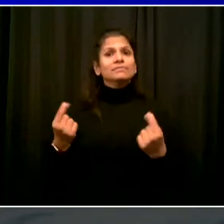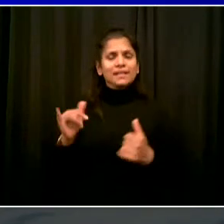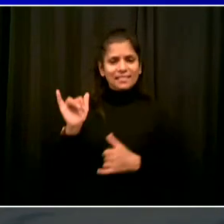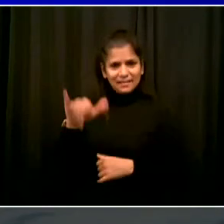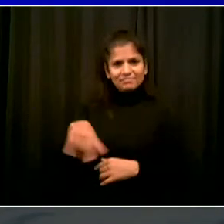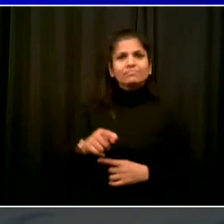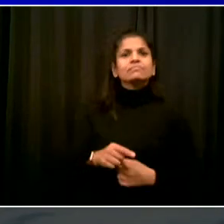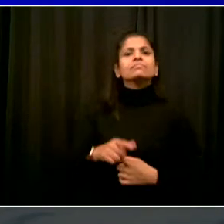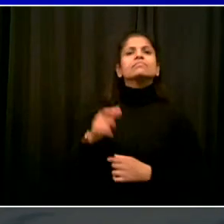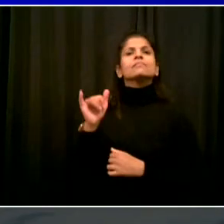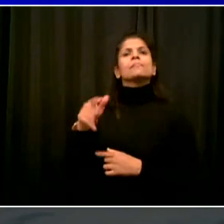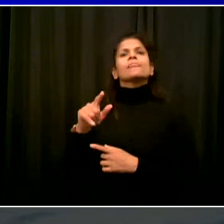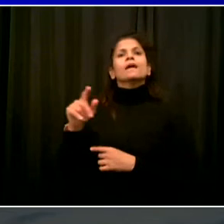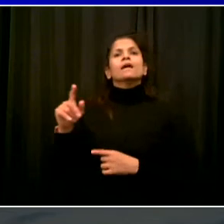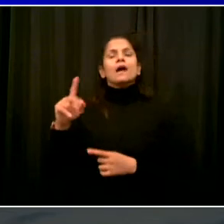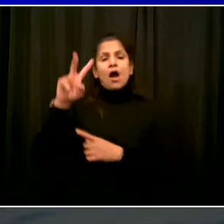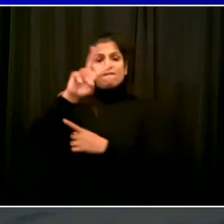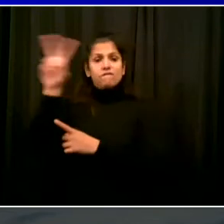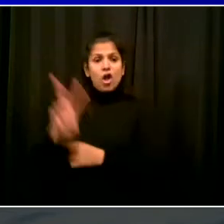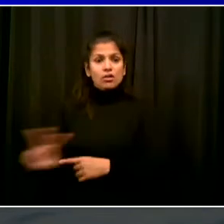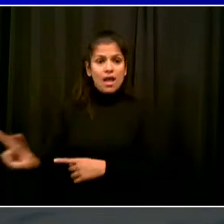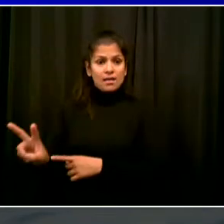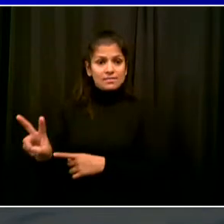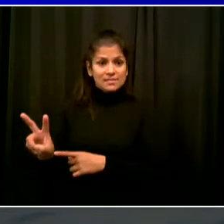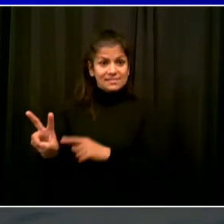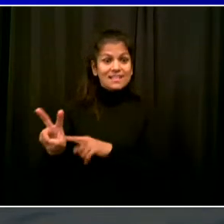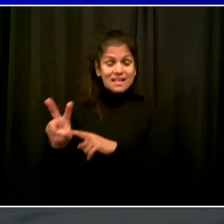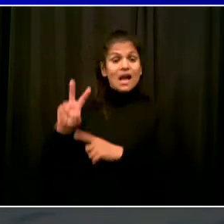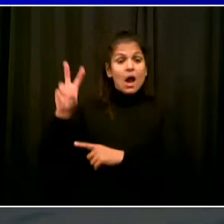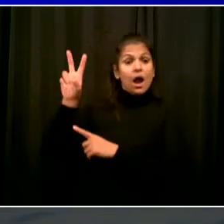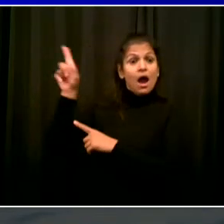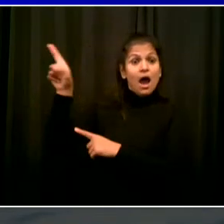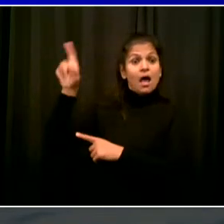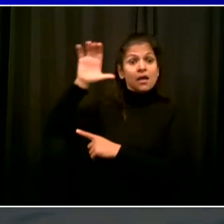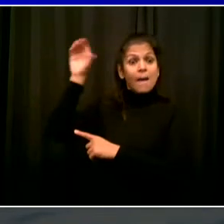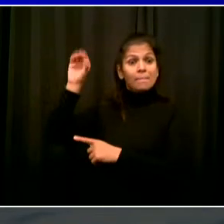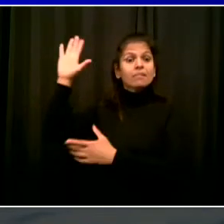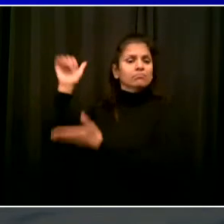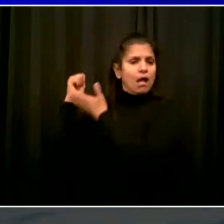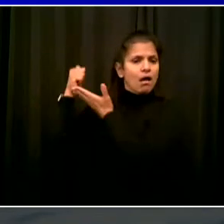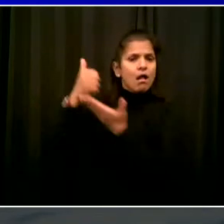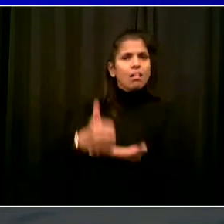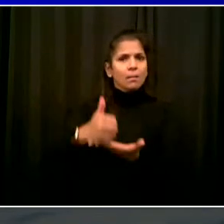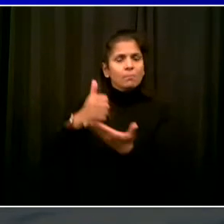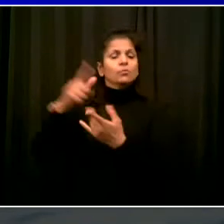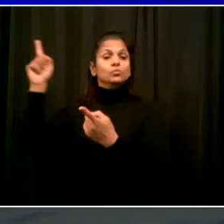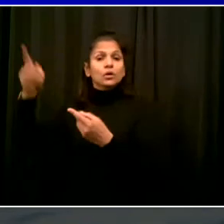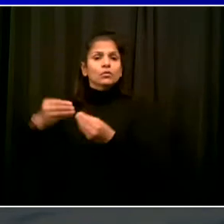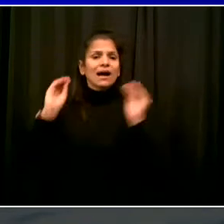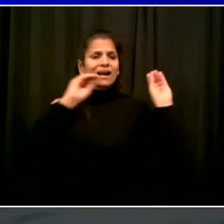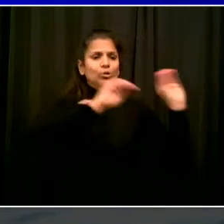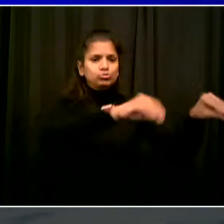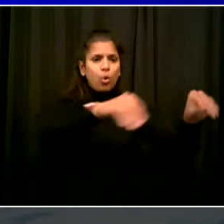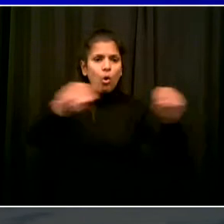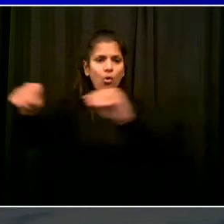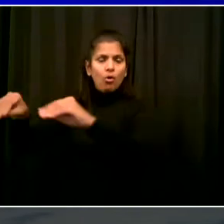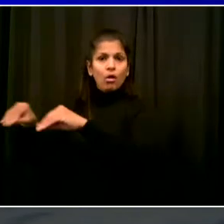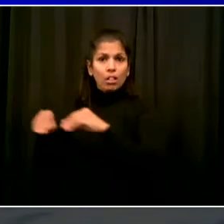COME TO AN AGREEMENT THAT IS GOING TO